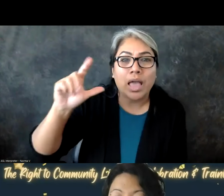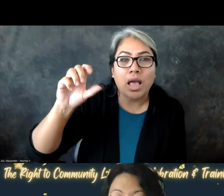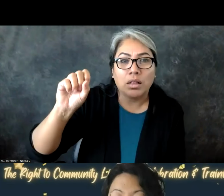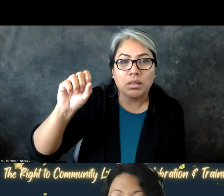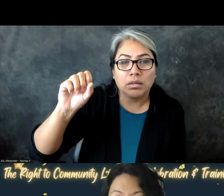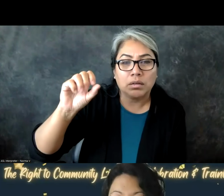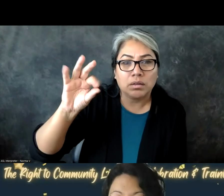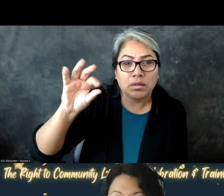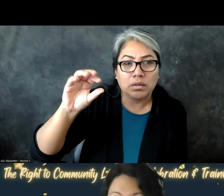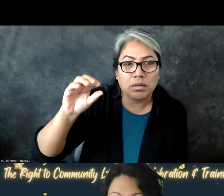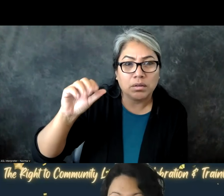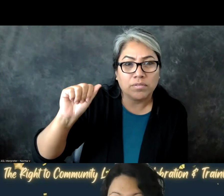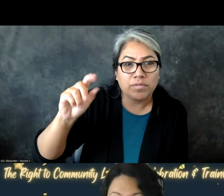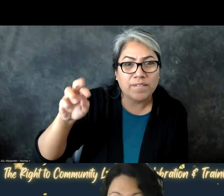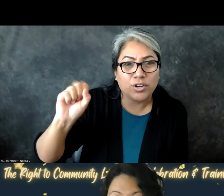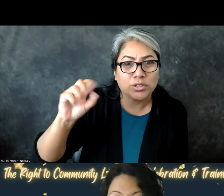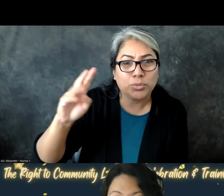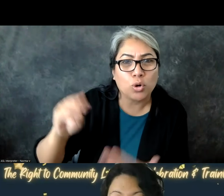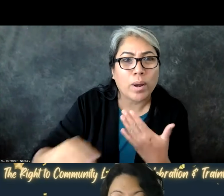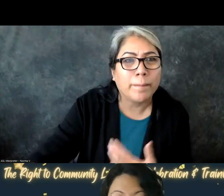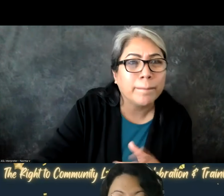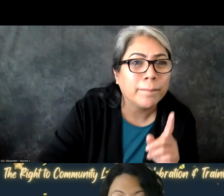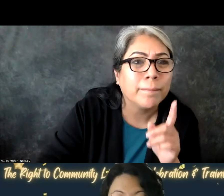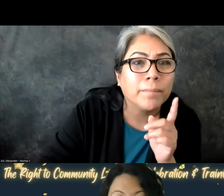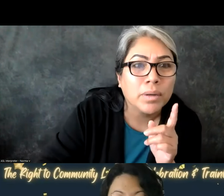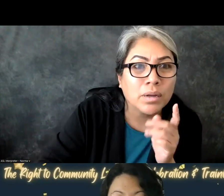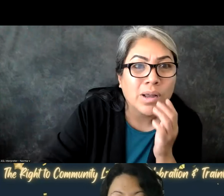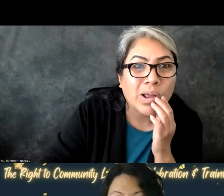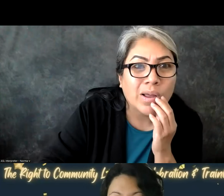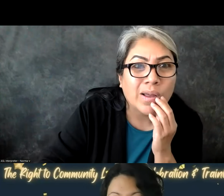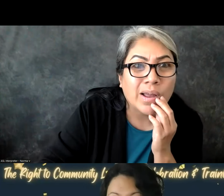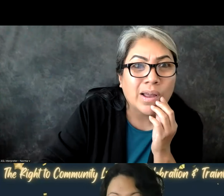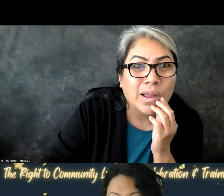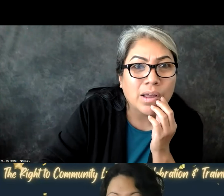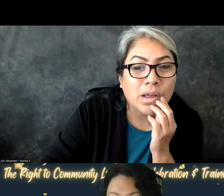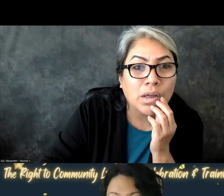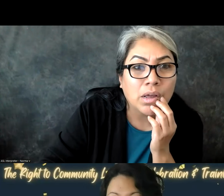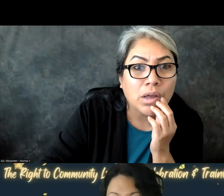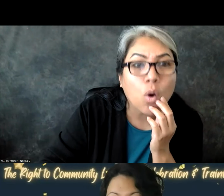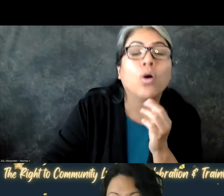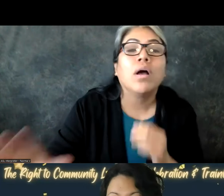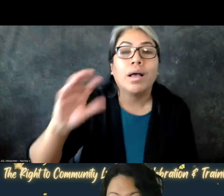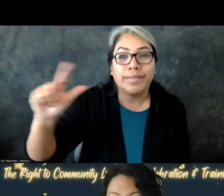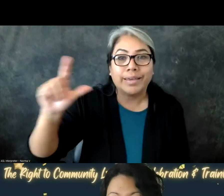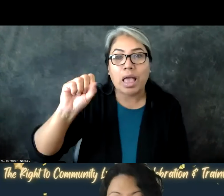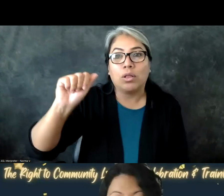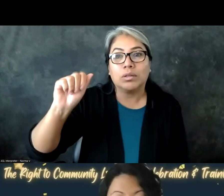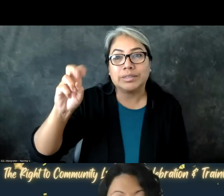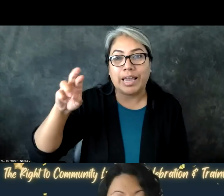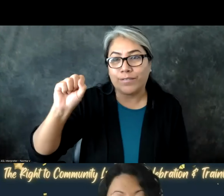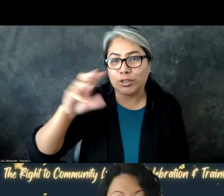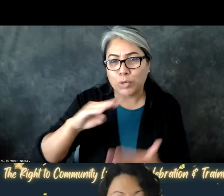can speak to. » BEA LAYUGAN: I'm not too familiar with the Cal savers program unfortunately. » TIFFANY HUYENH-CHO: Neither